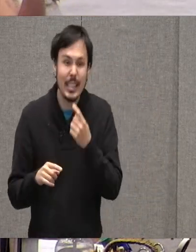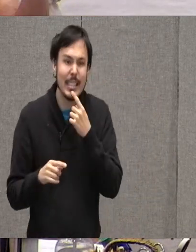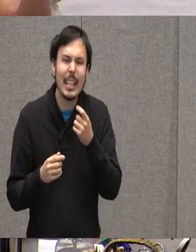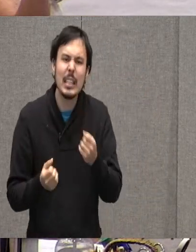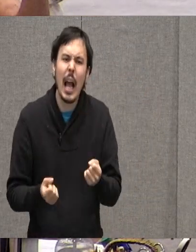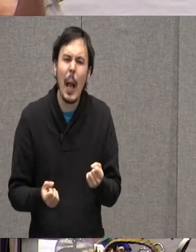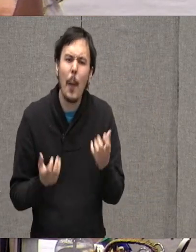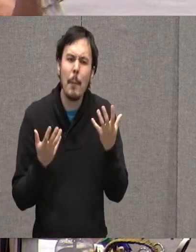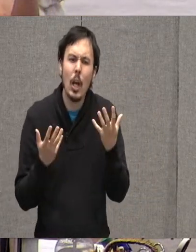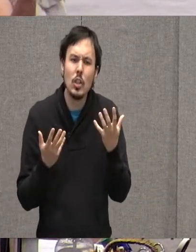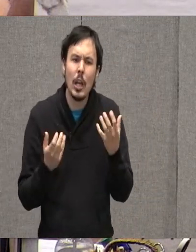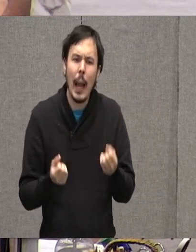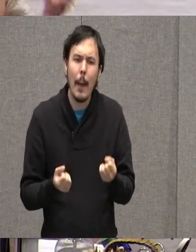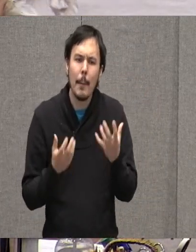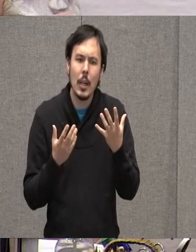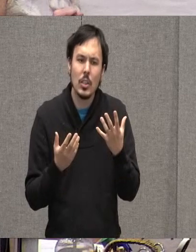how much, telling us to do?